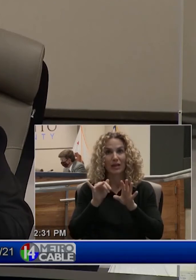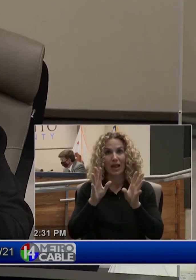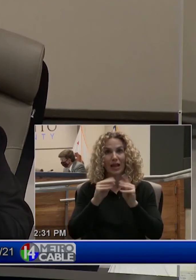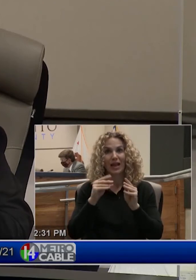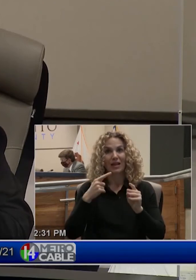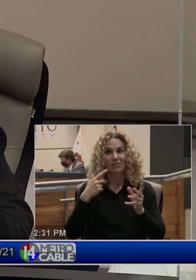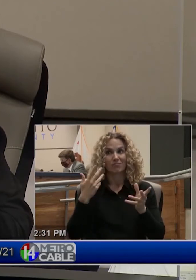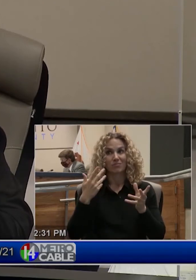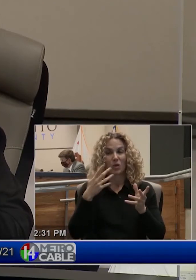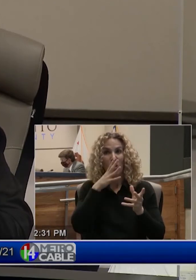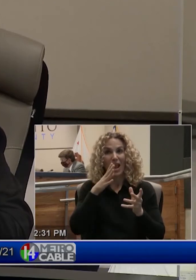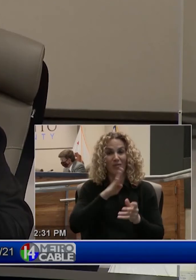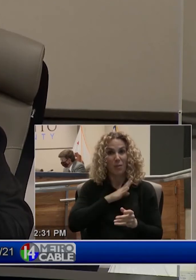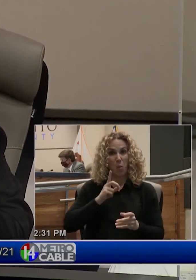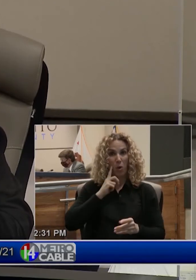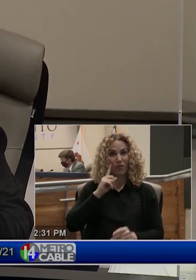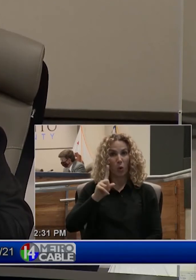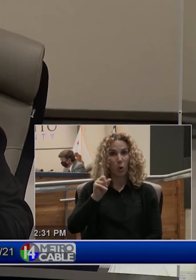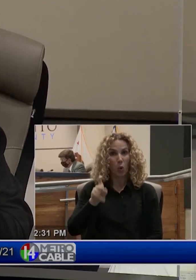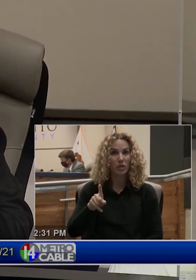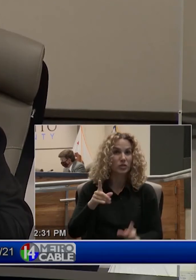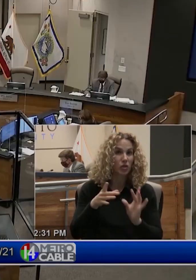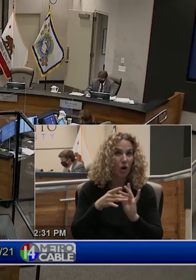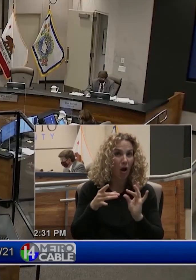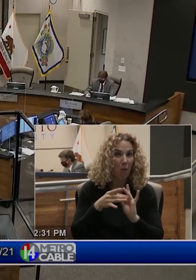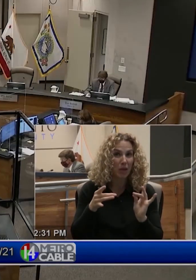SO IS THIS A FORMAL HEARING? AND BRING IT BACK TO THE BOARD